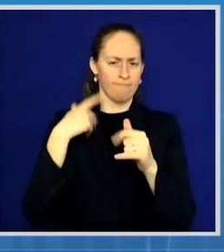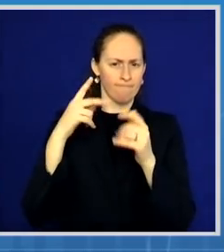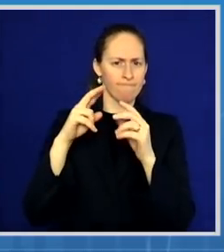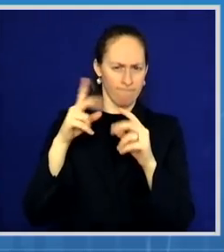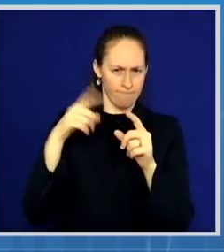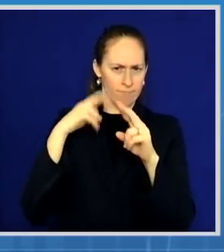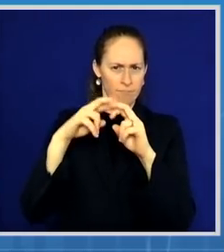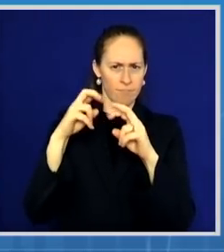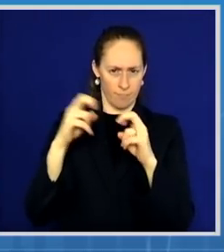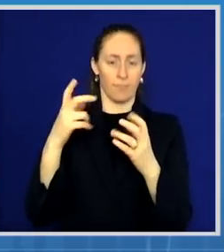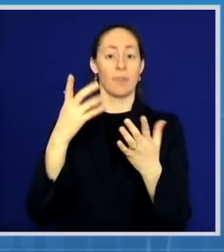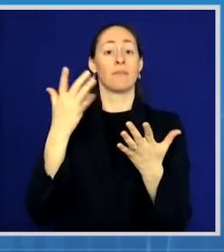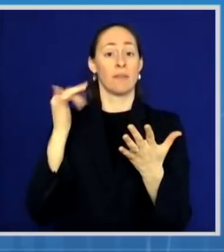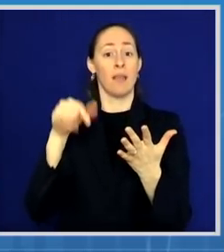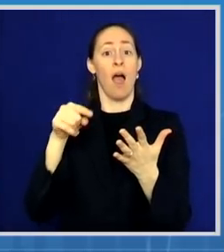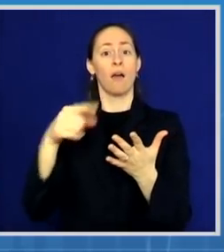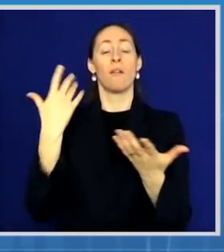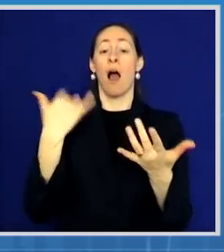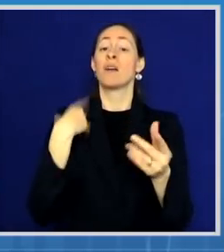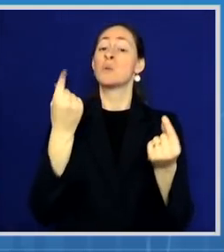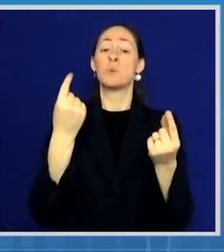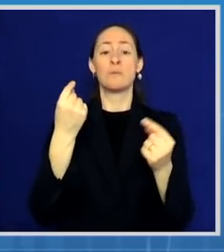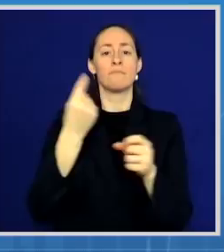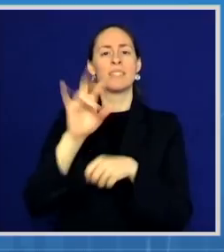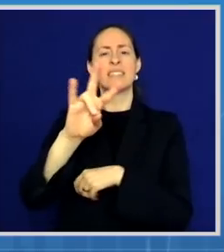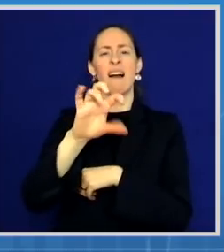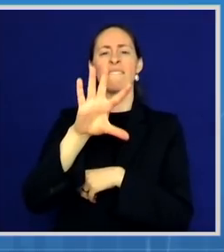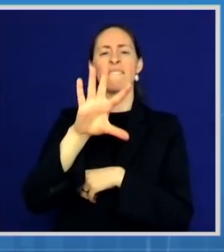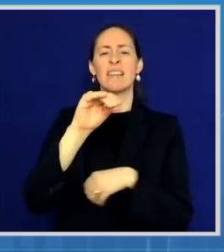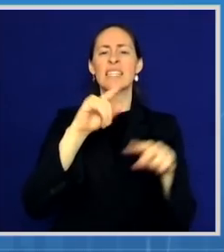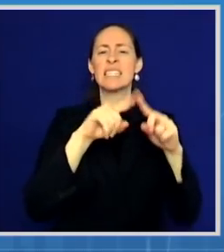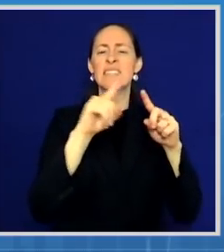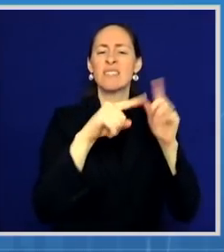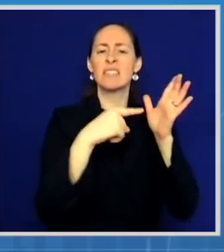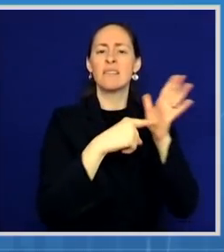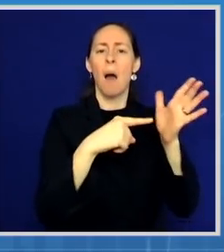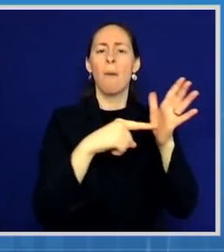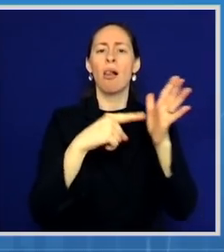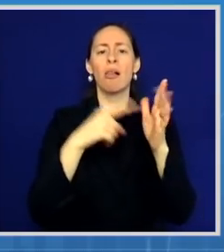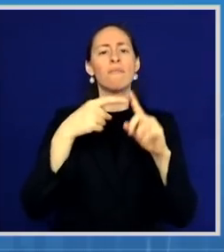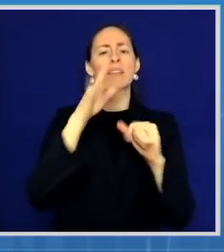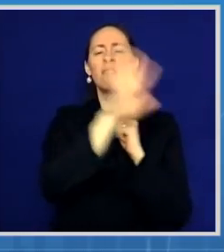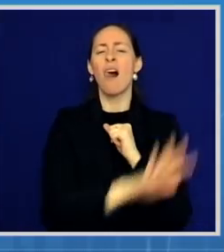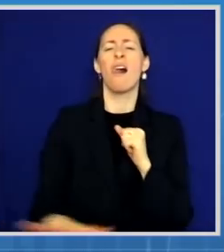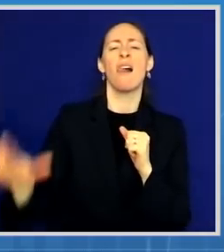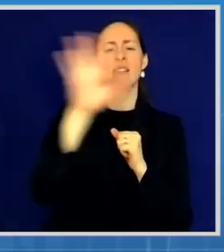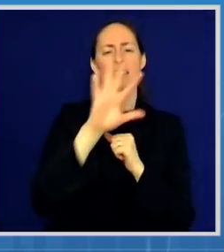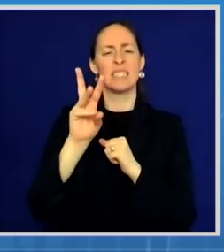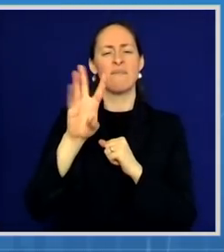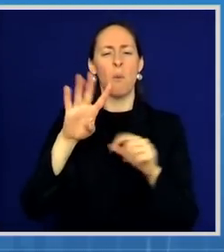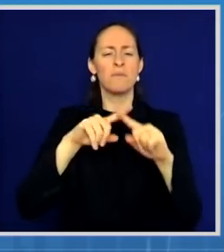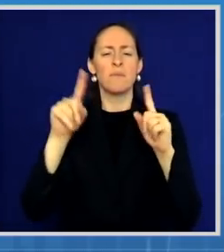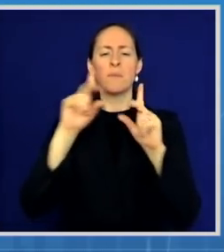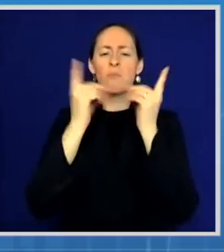from 64 public health jurisdictions for sequencing, virus isolation and characterization.